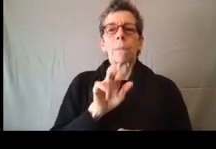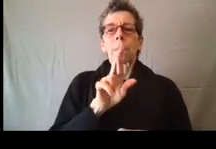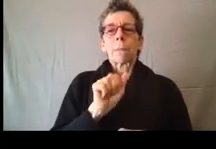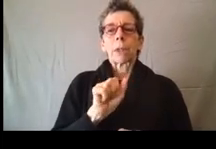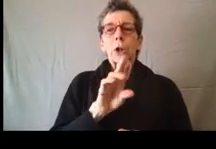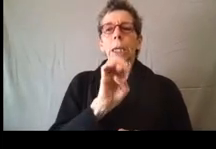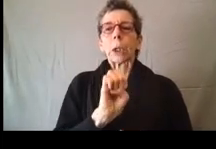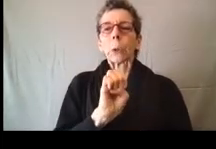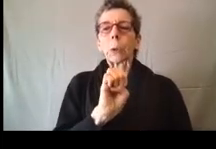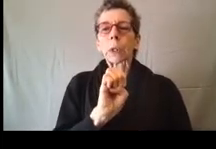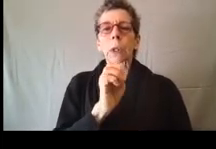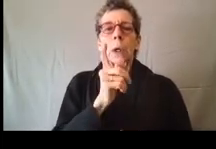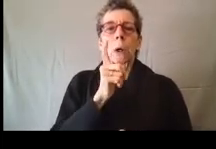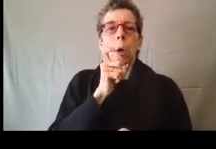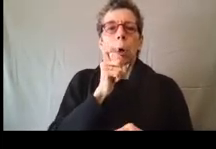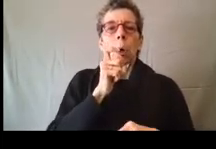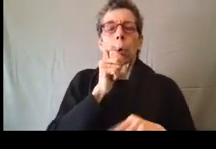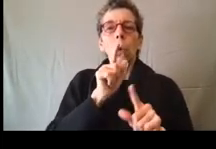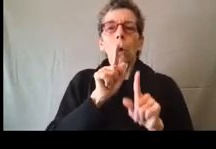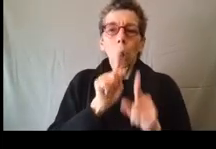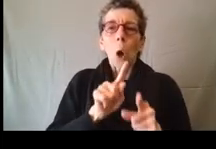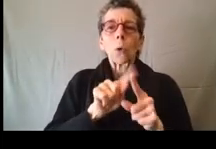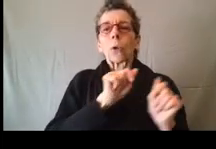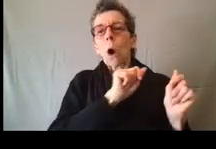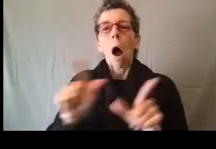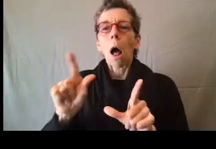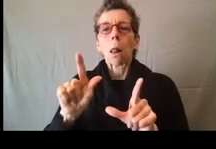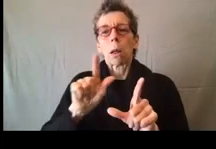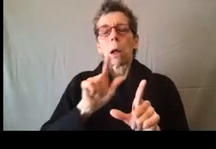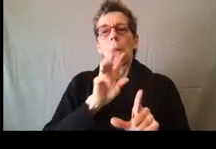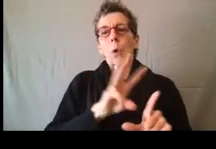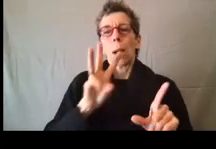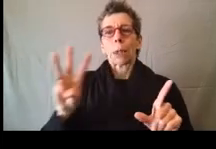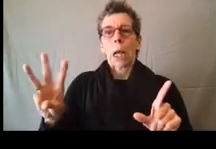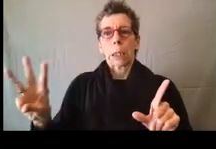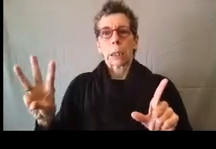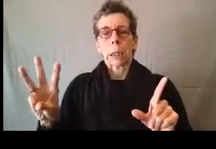to all of the bank websites, not just some but all of them, again, and using exactly